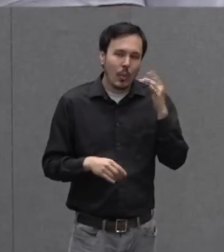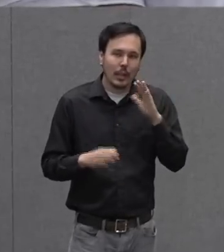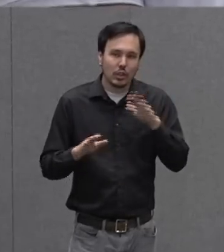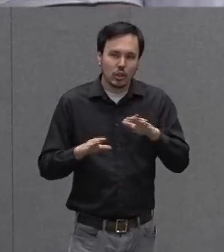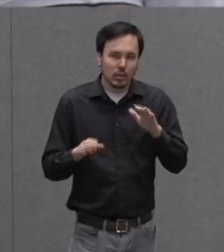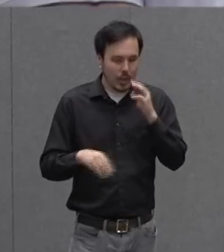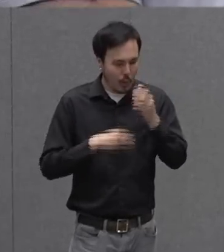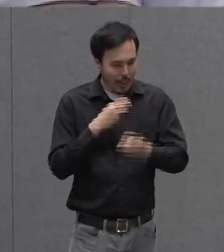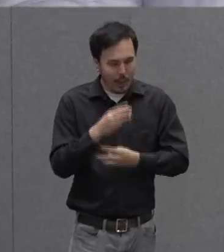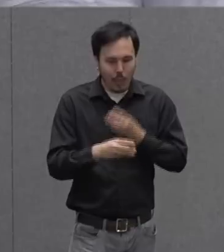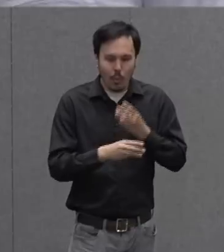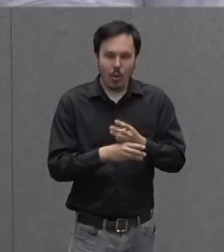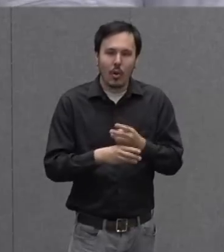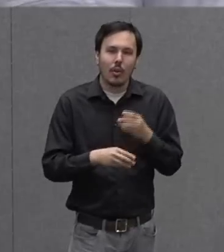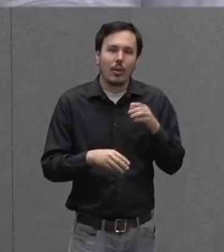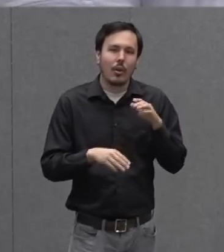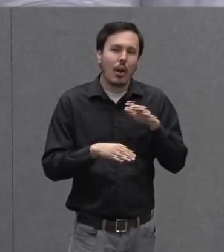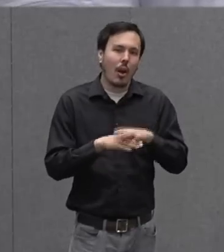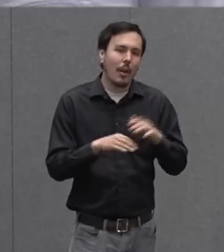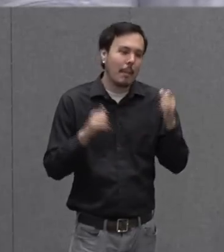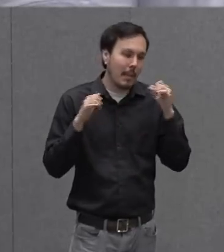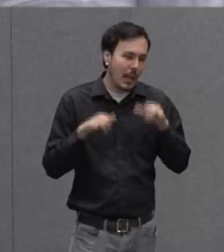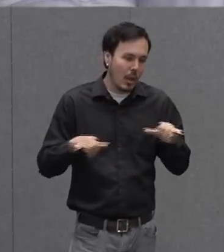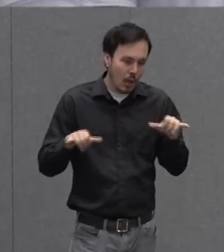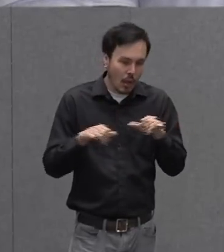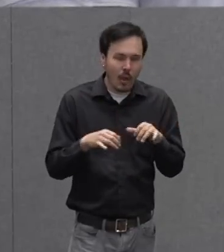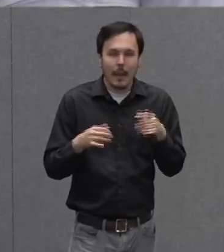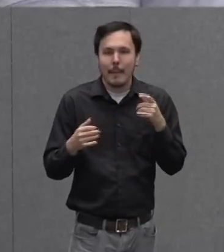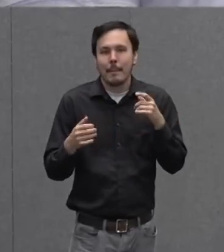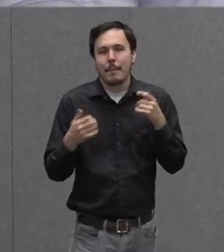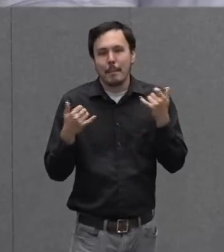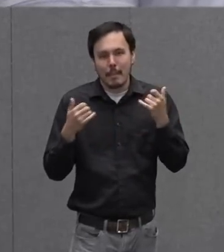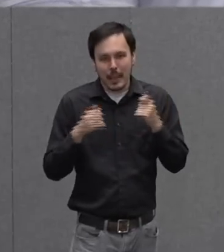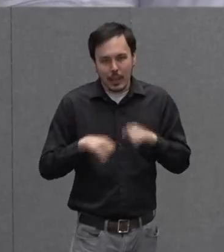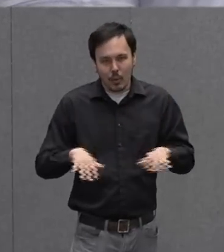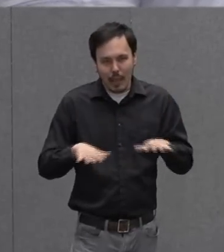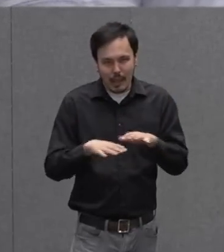in back yards, on playgrounds, and yes, even in classrooms